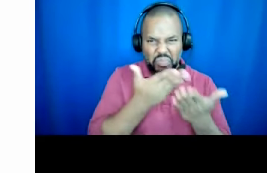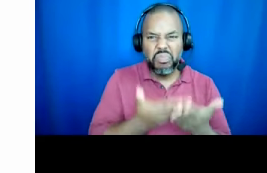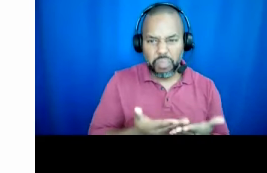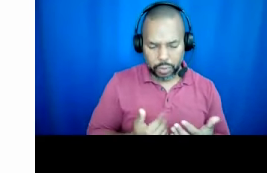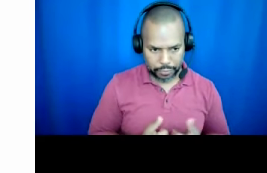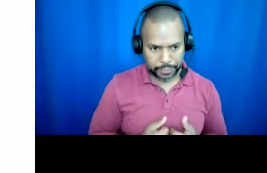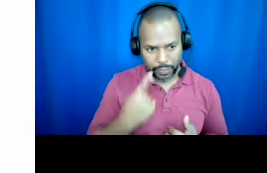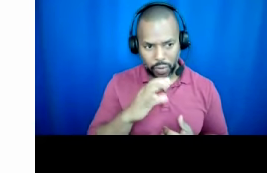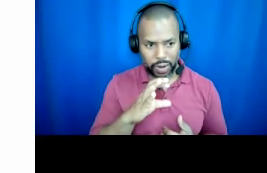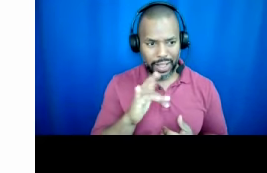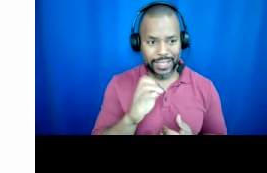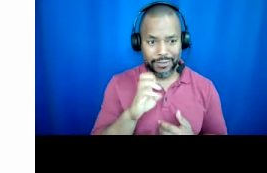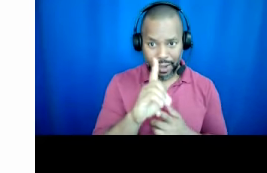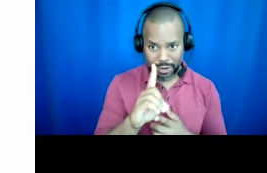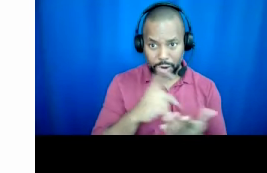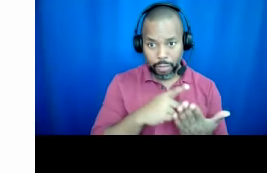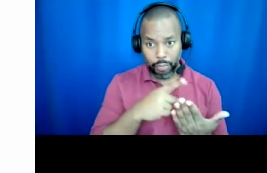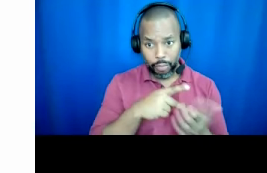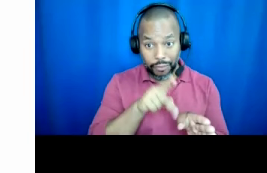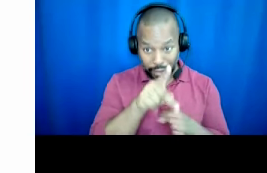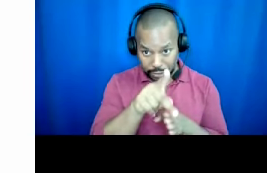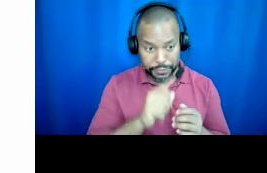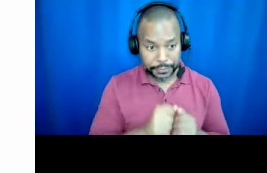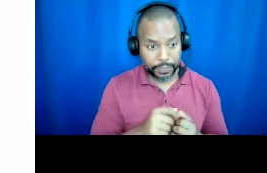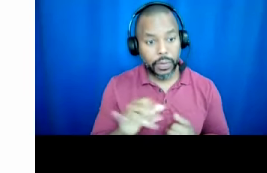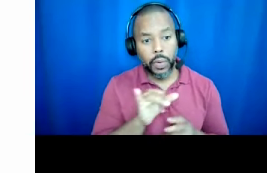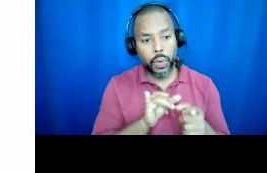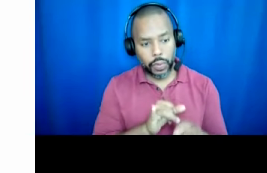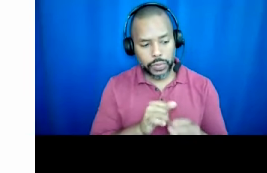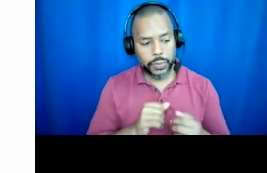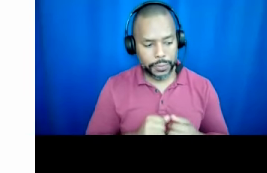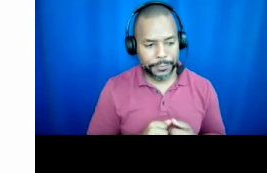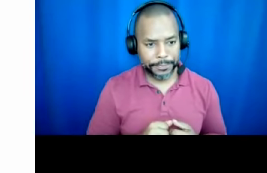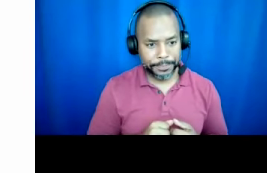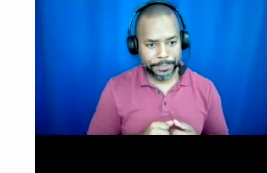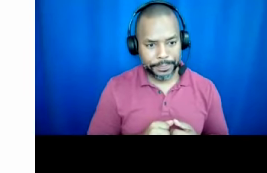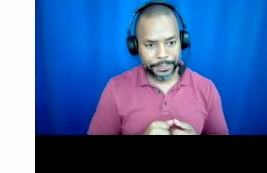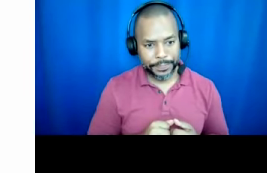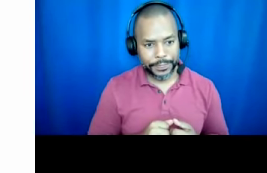And we do also include things like our staffing ratios as well as what